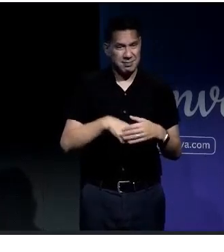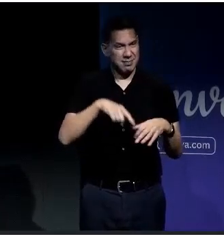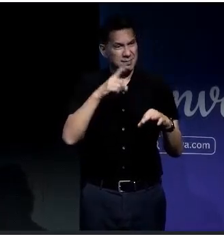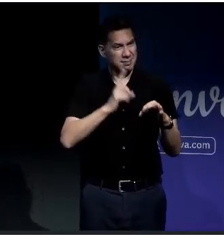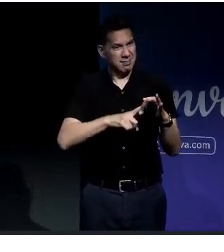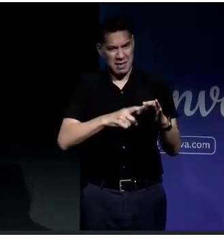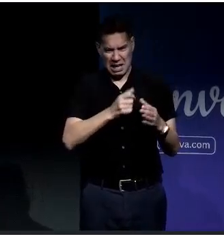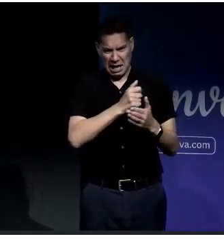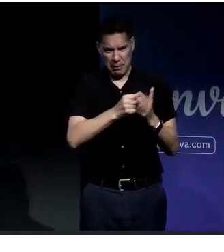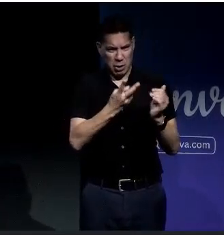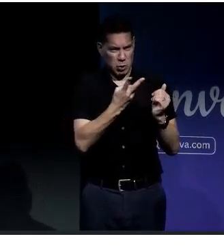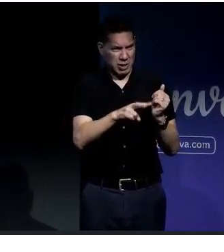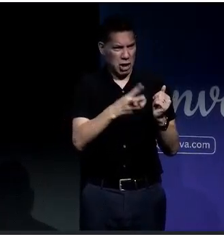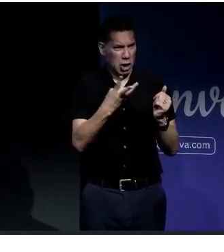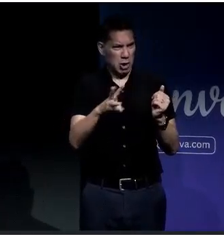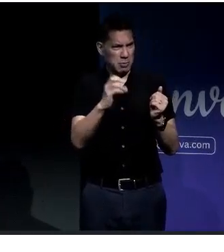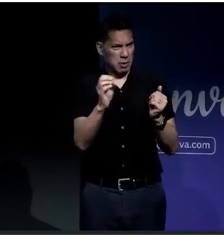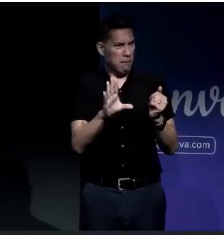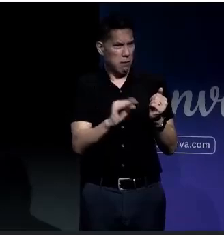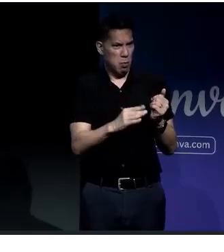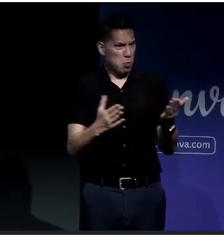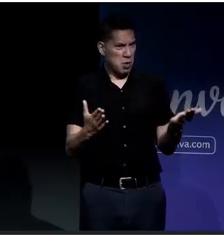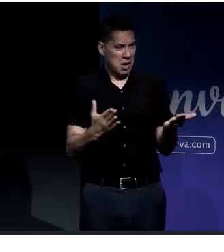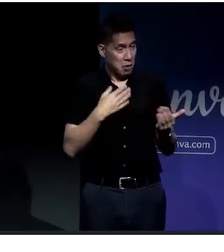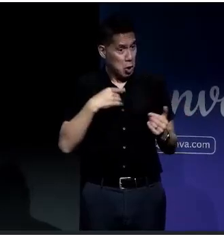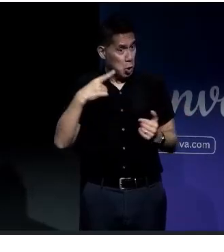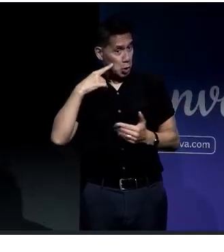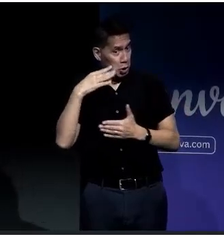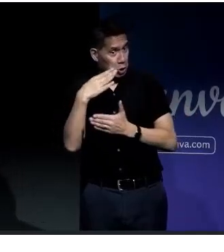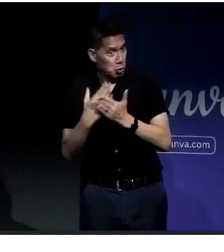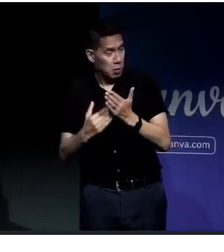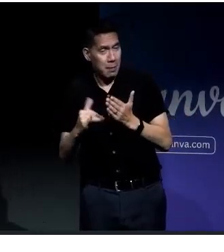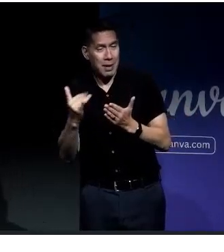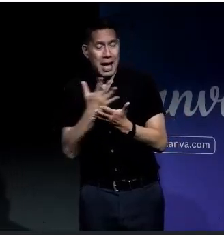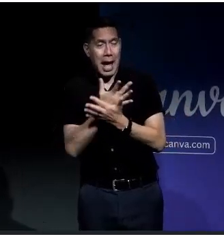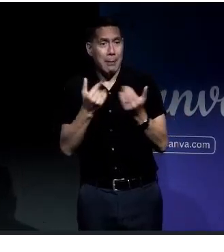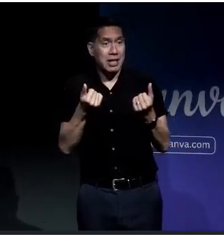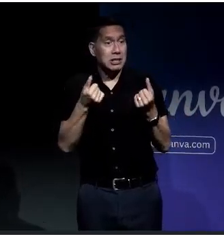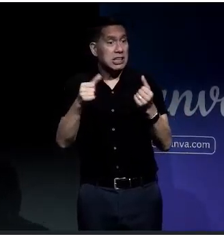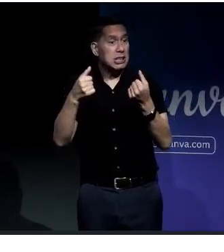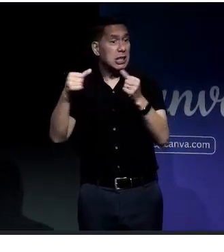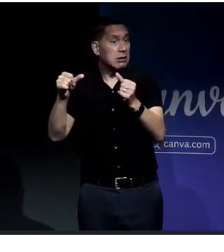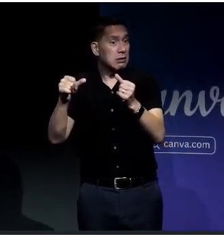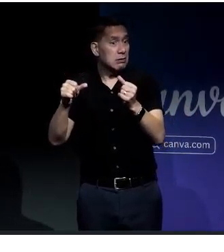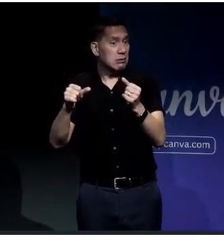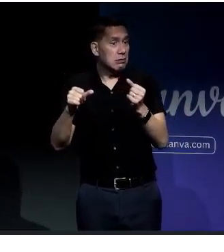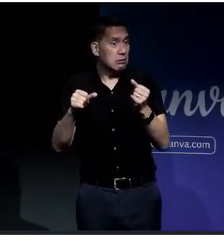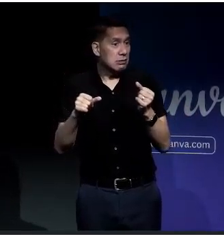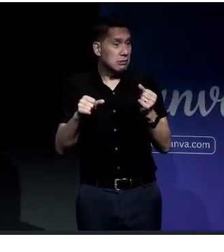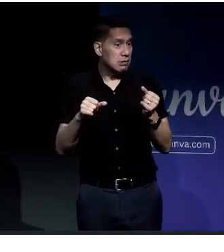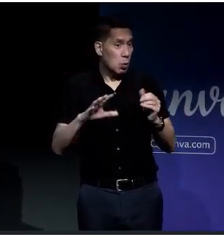I've heard stories about maybe that it comes from how many success criterion that automated tools can test for.